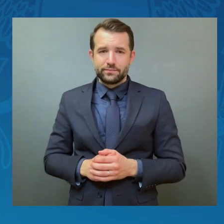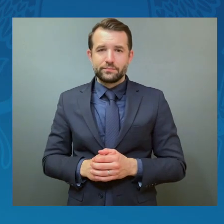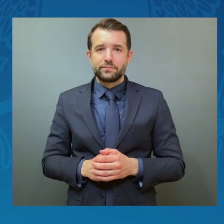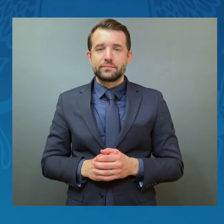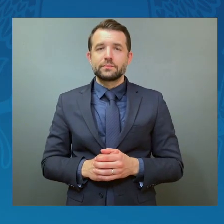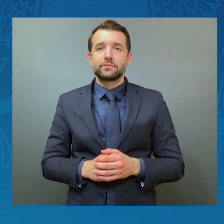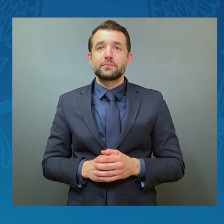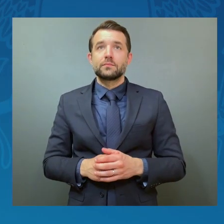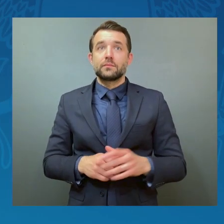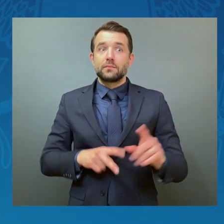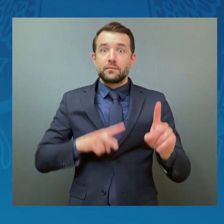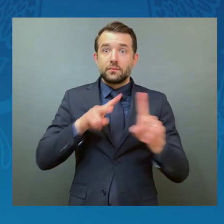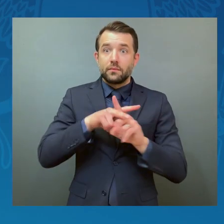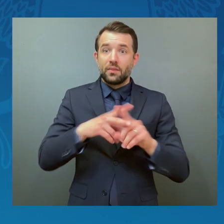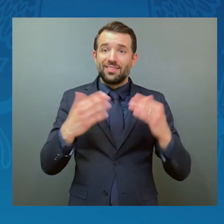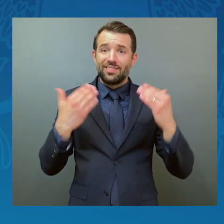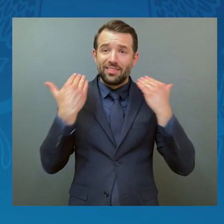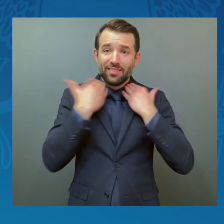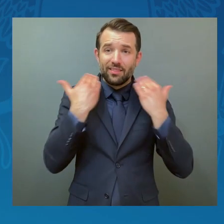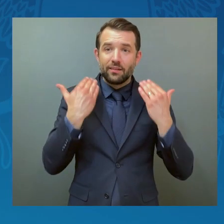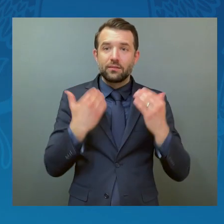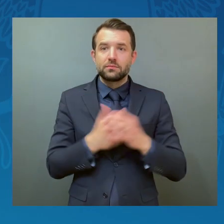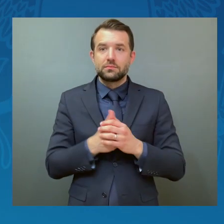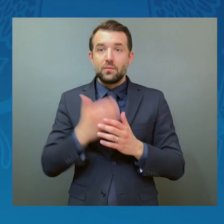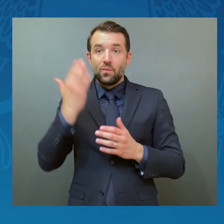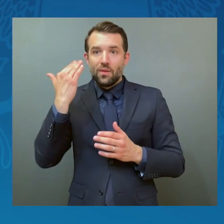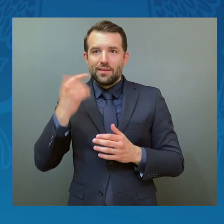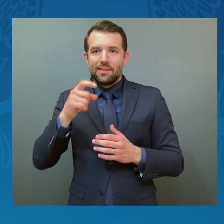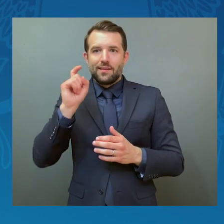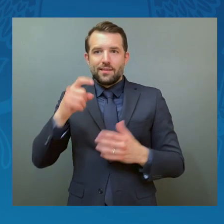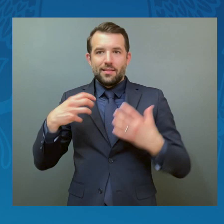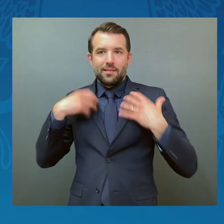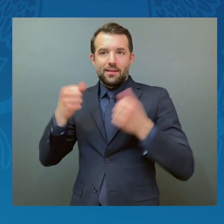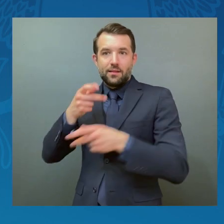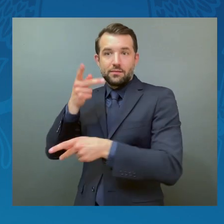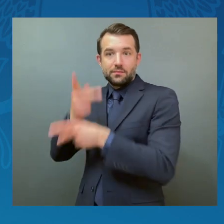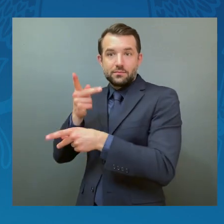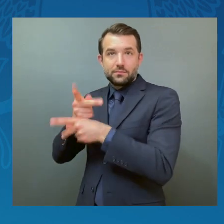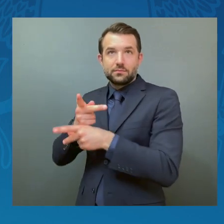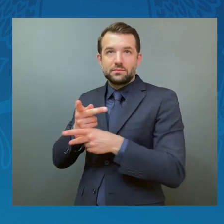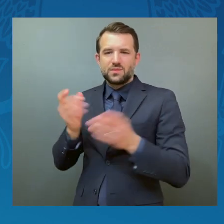just to get the healthcare they need. And that is why our administration